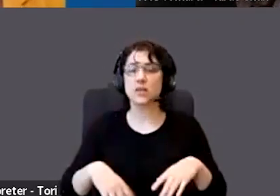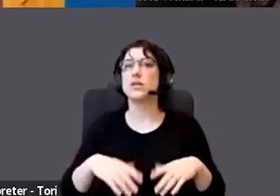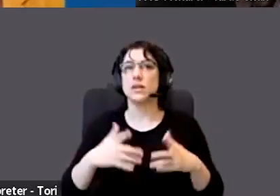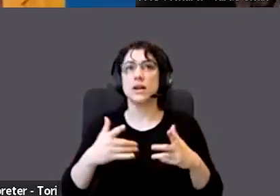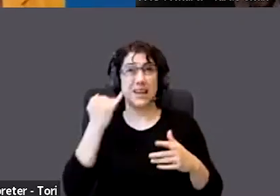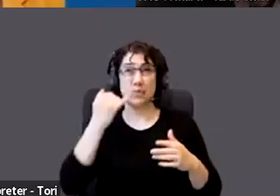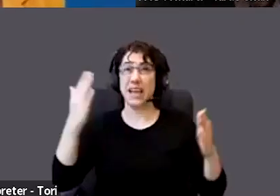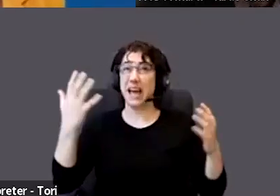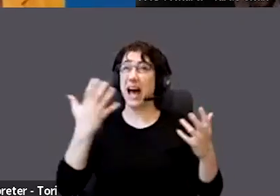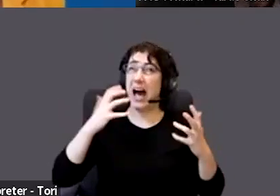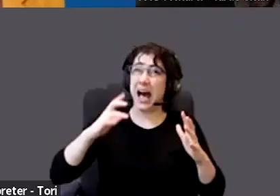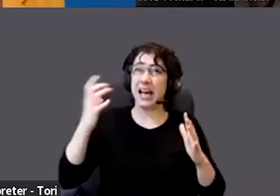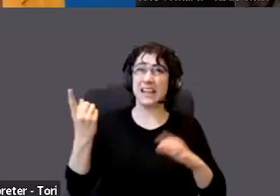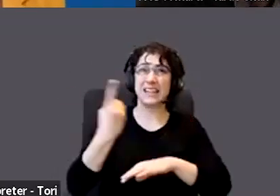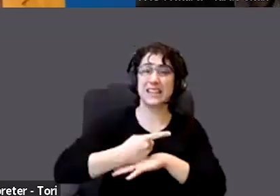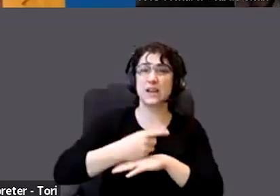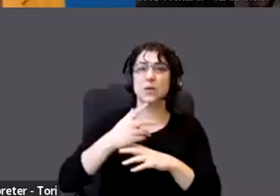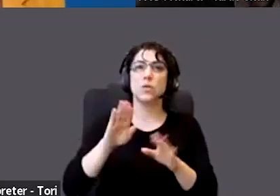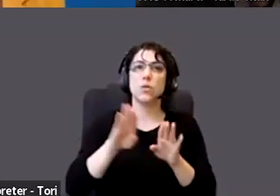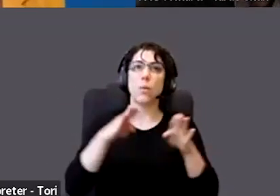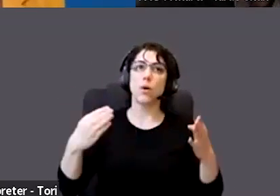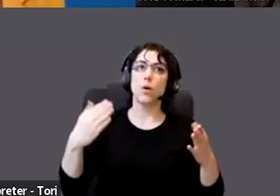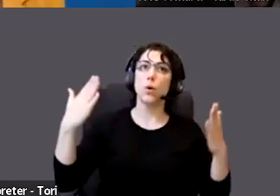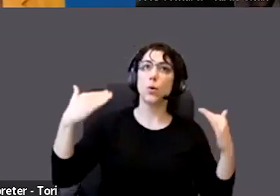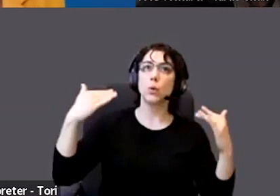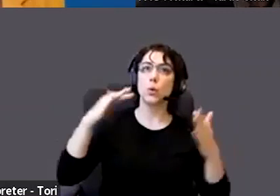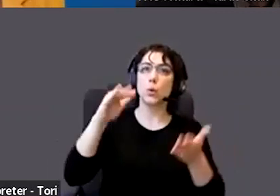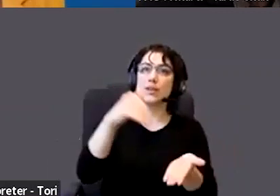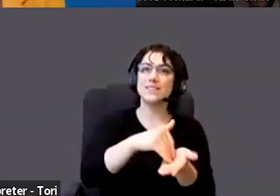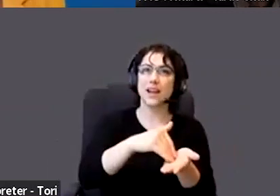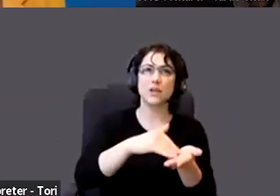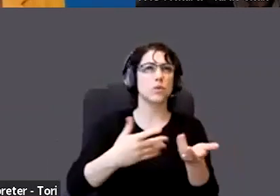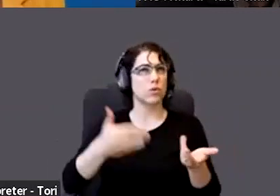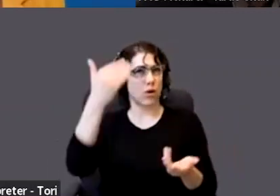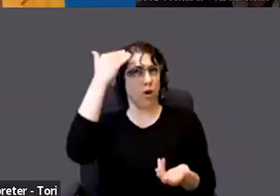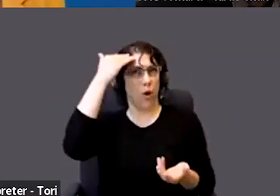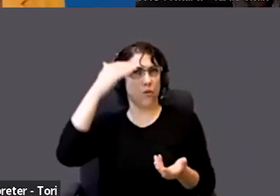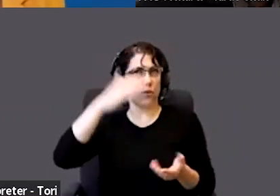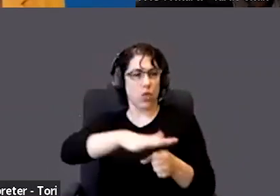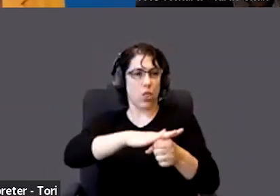It became, you know, something that we really were known for at the local level. And it was based on getting, you know,